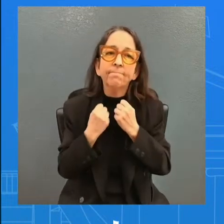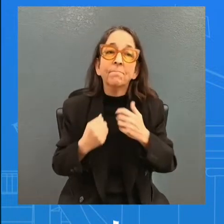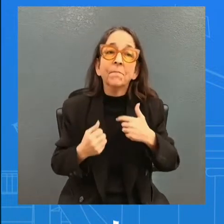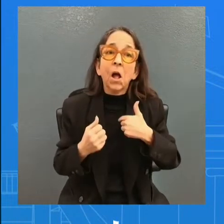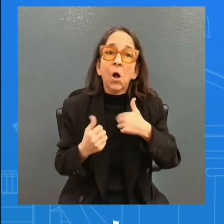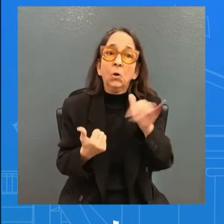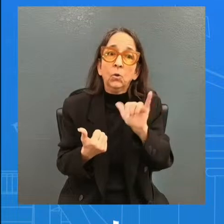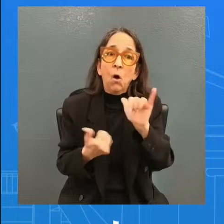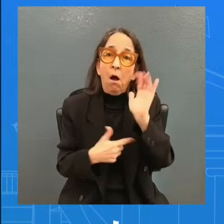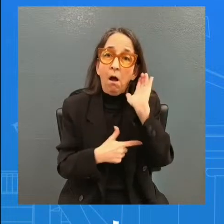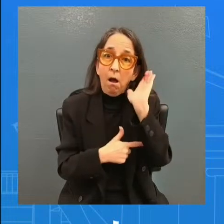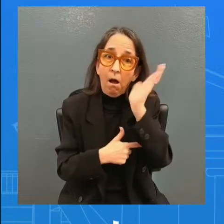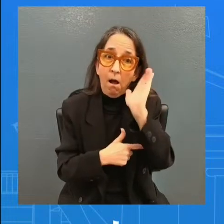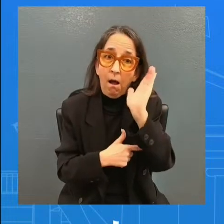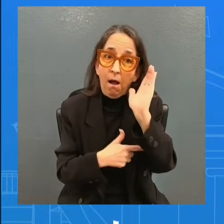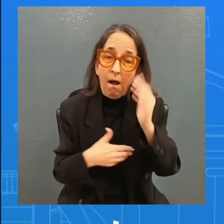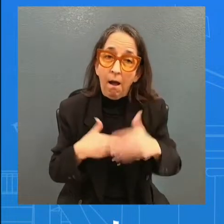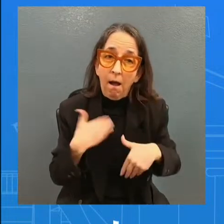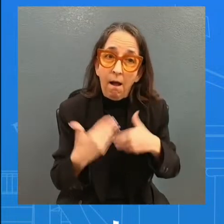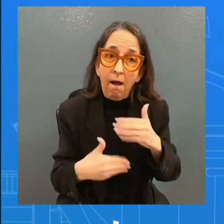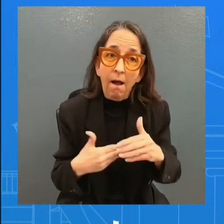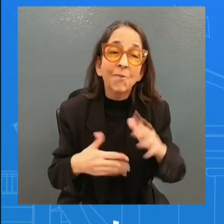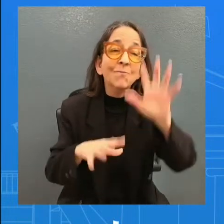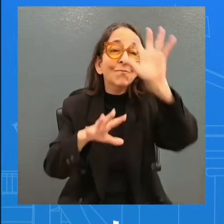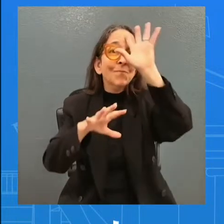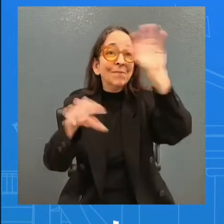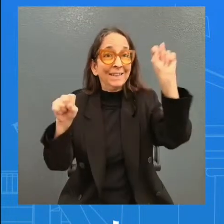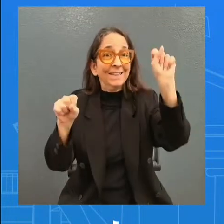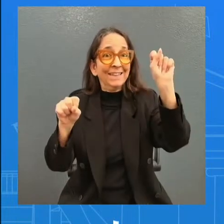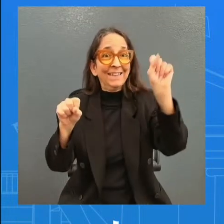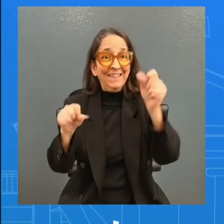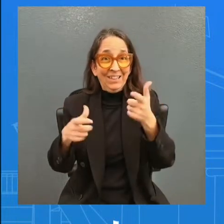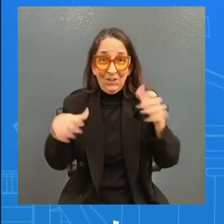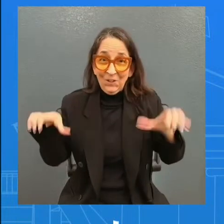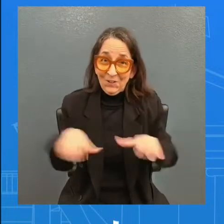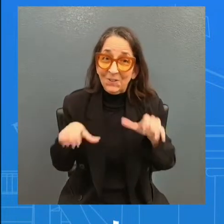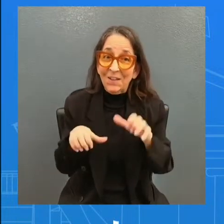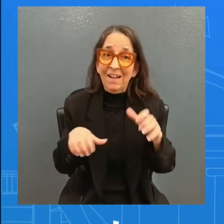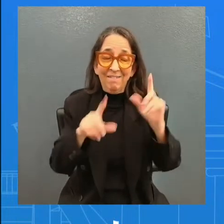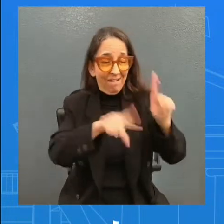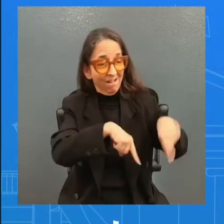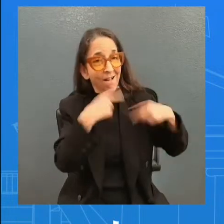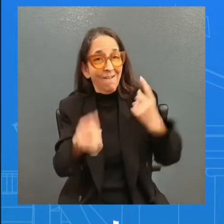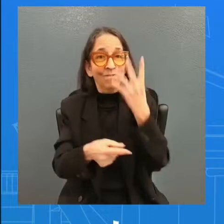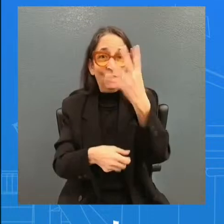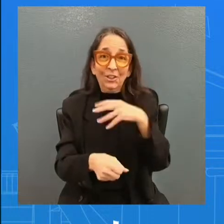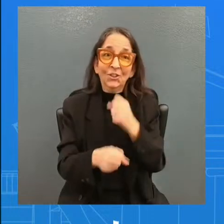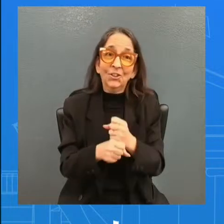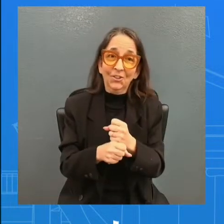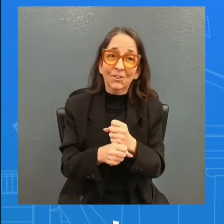the work that this president has done over the last four years, the steel industry is the strongest -- it’s the strongest that it’s been in years